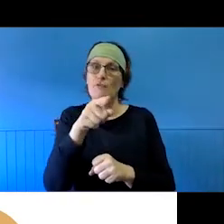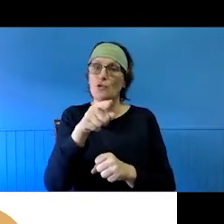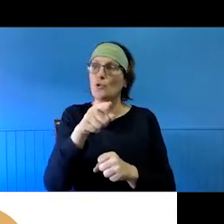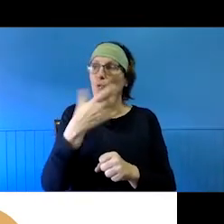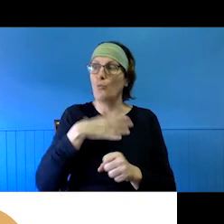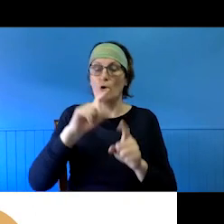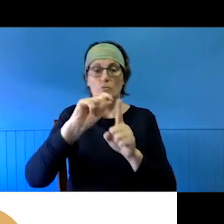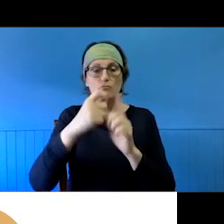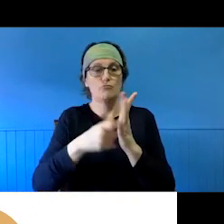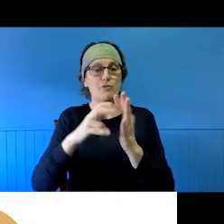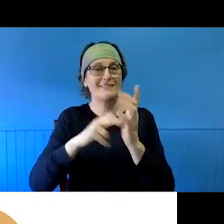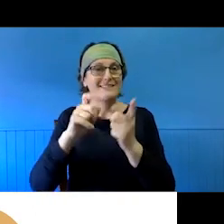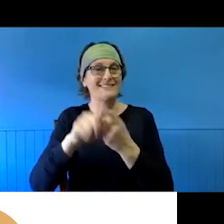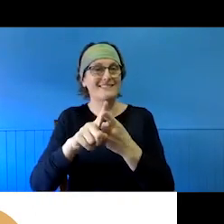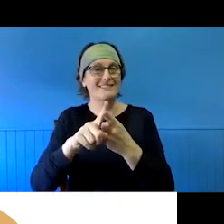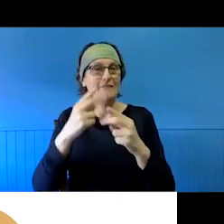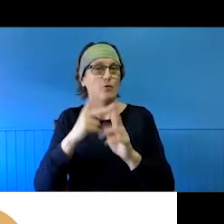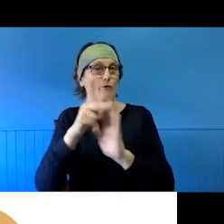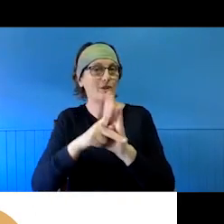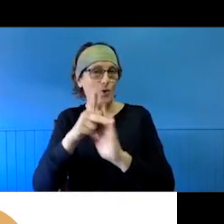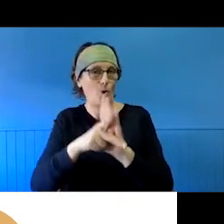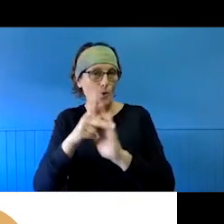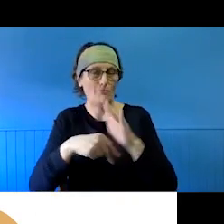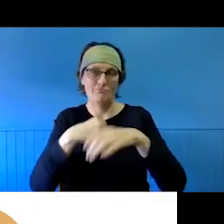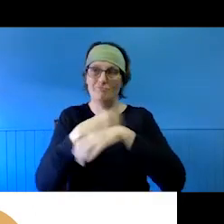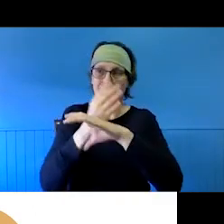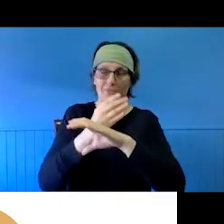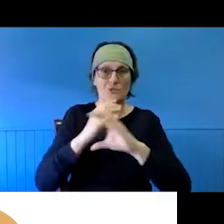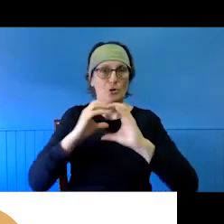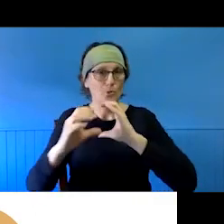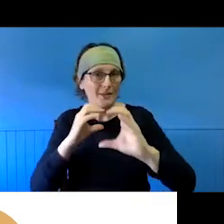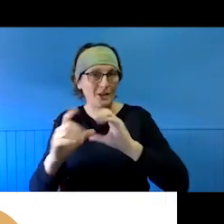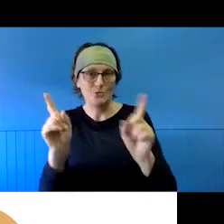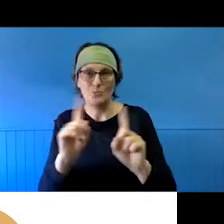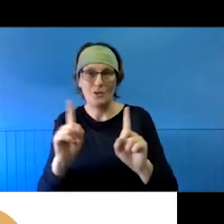video communications. Design of teaching presence is perceived